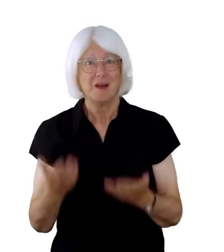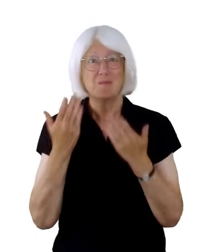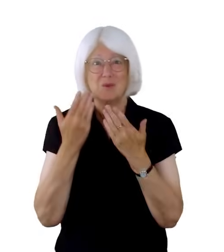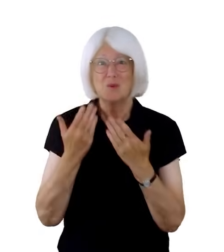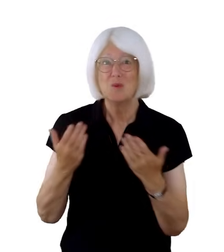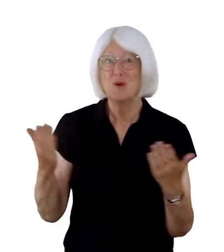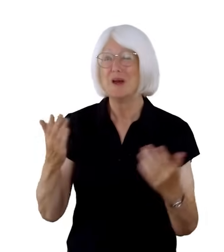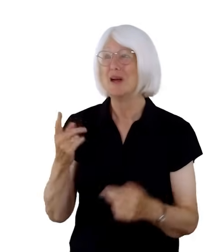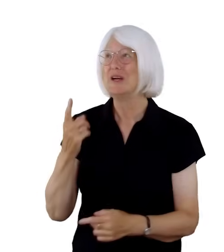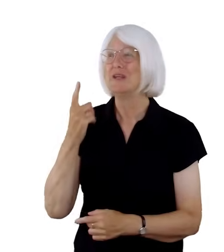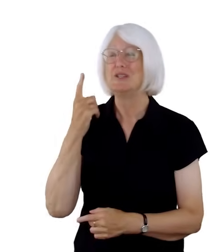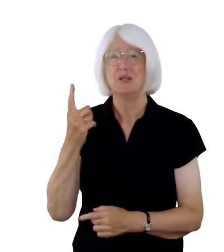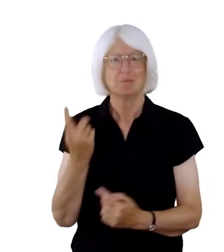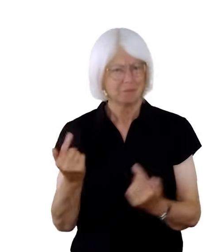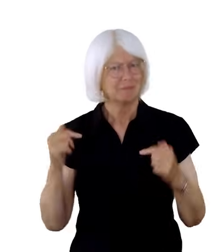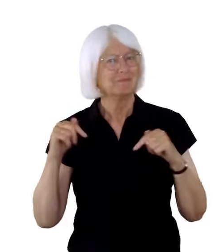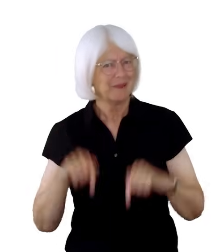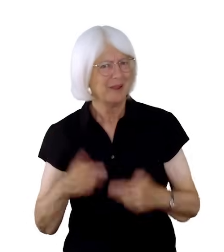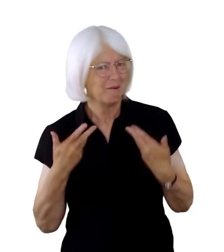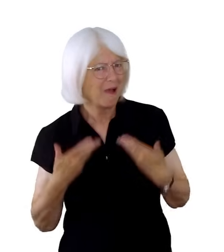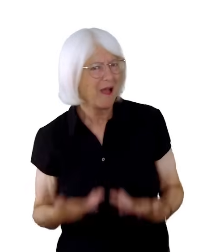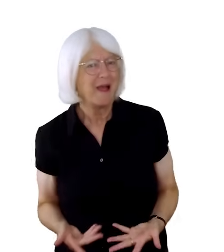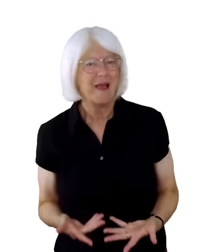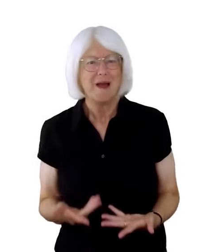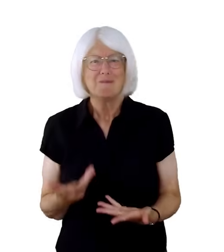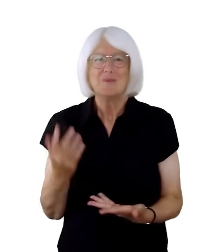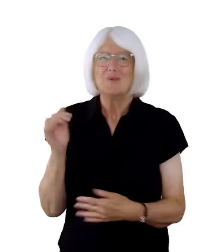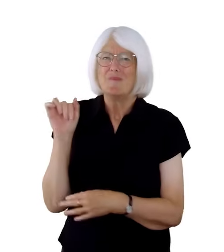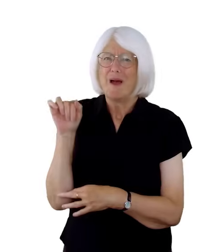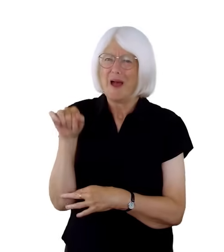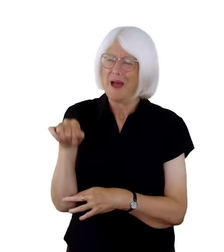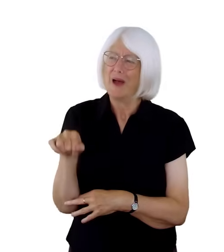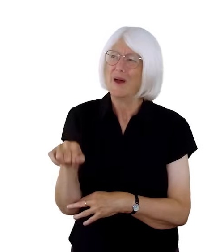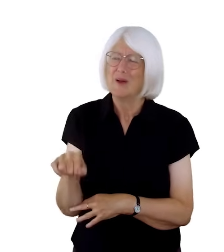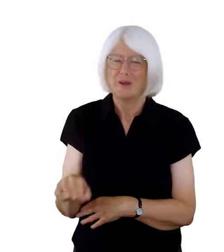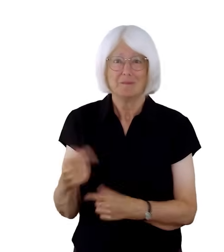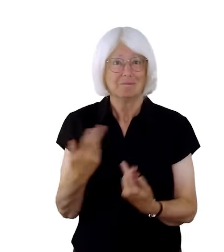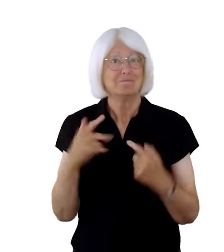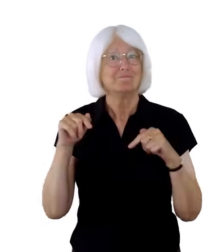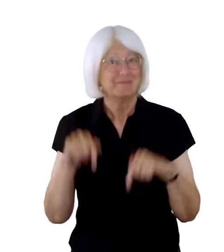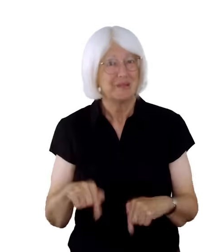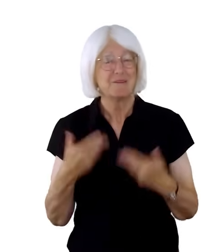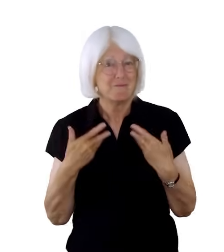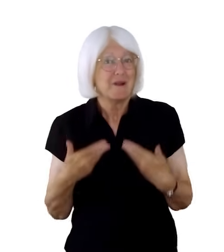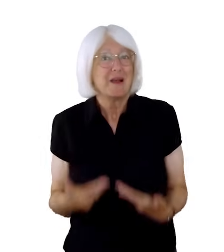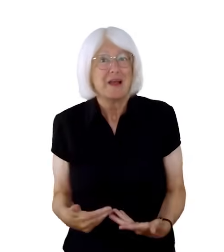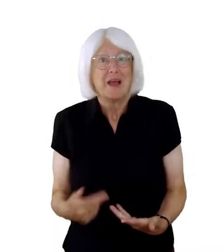Here I am to worship Here I am to bow down